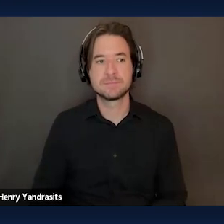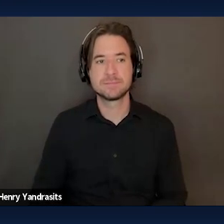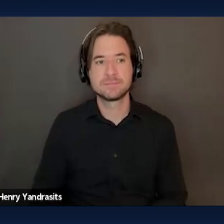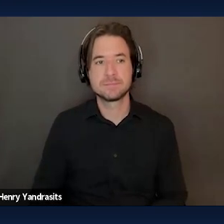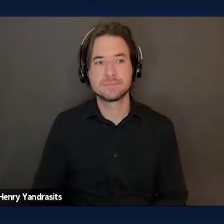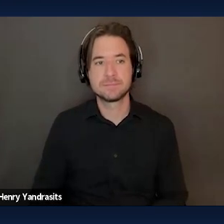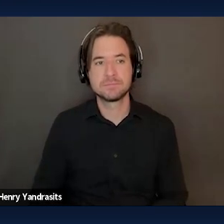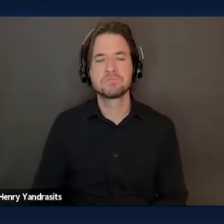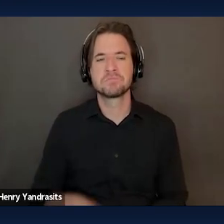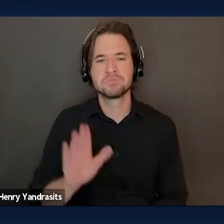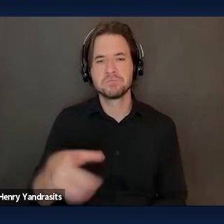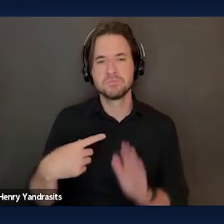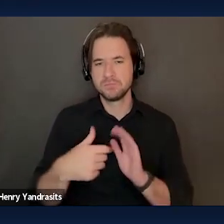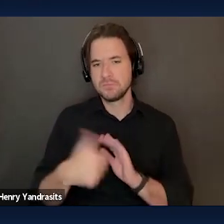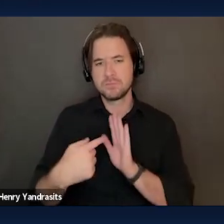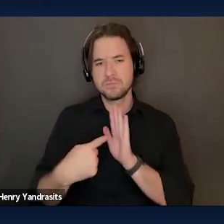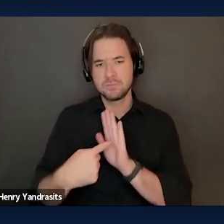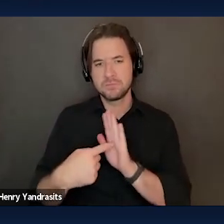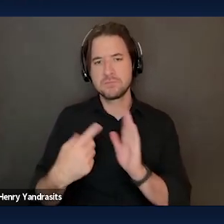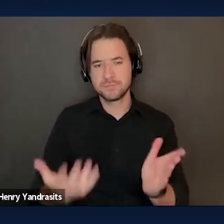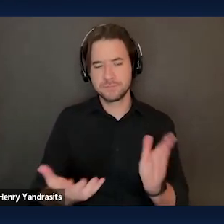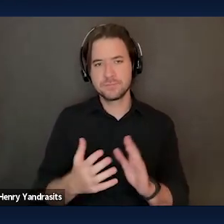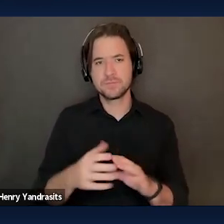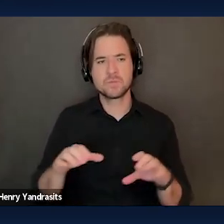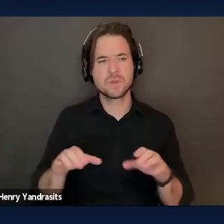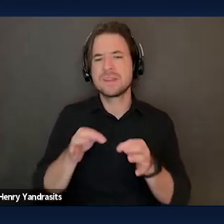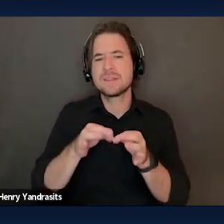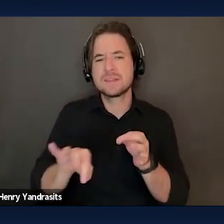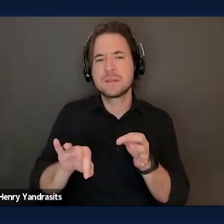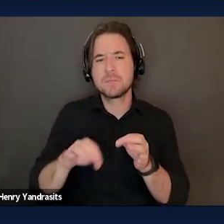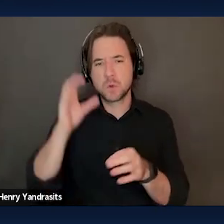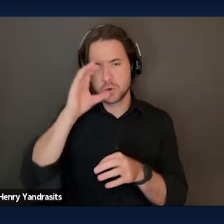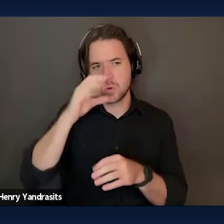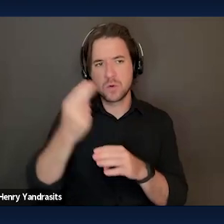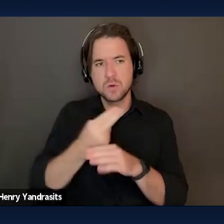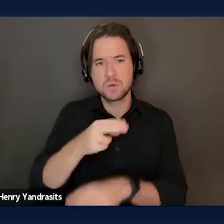This is an example from doing a simple search in PubMed.